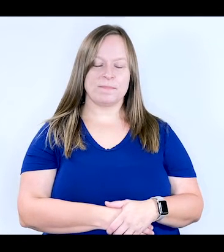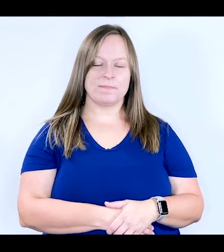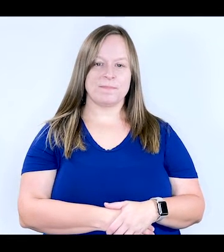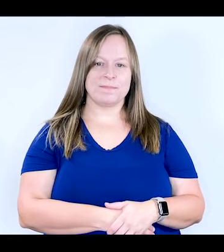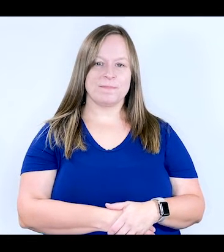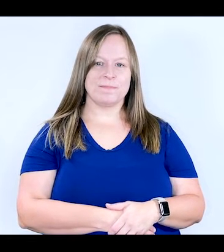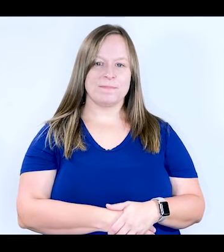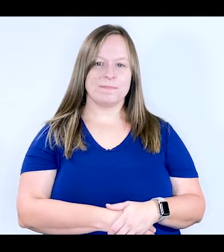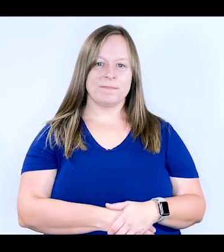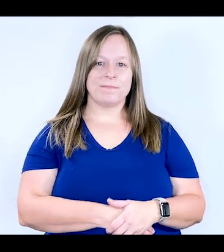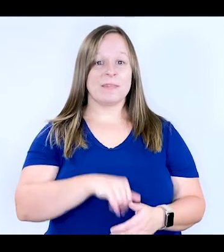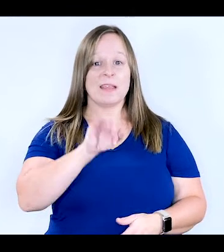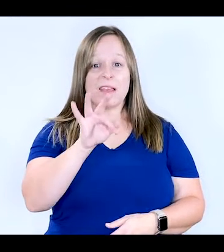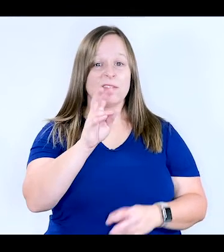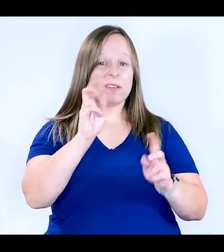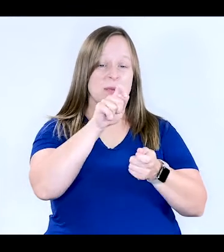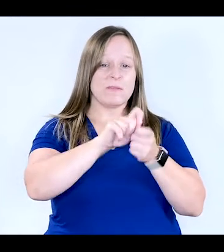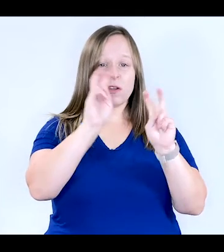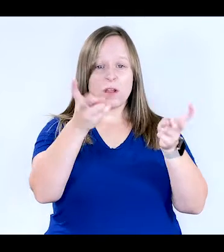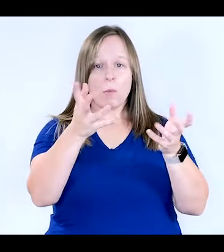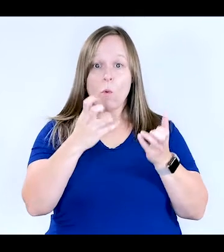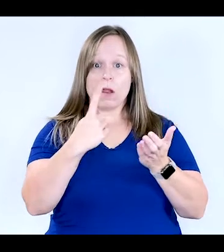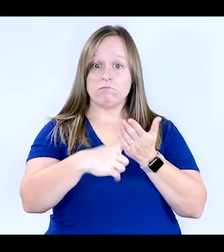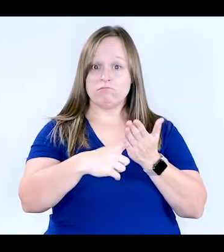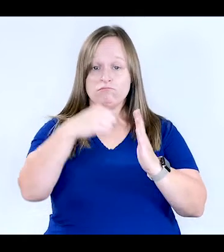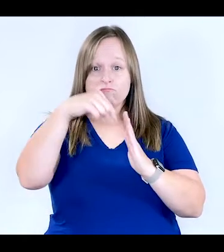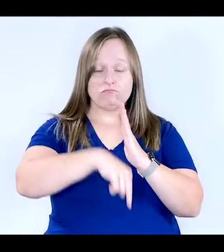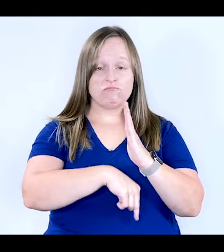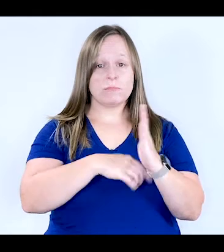as it changes. If there is a topic that you would like us to address please